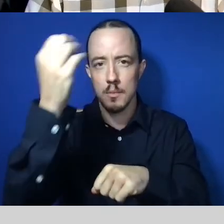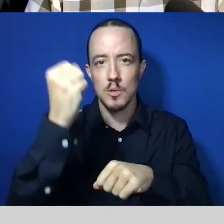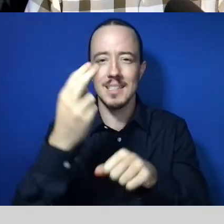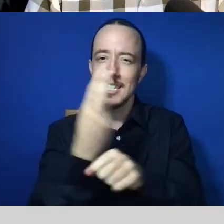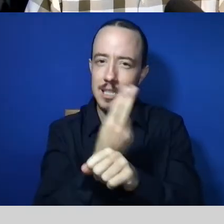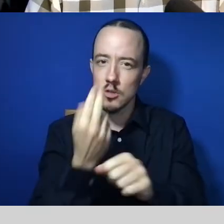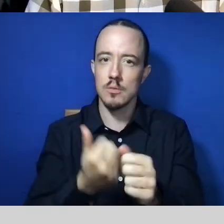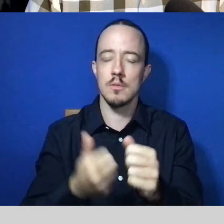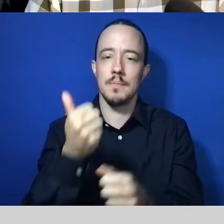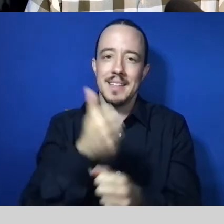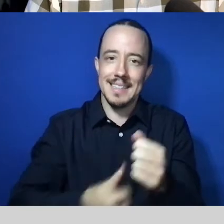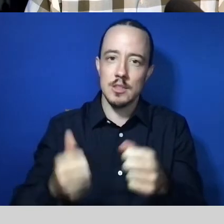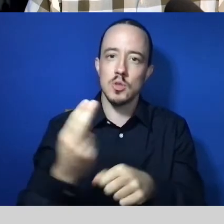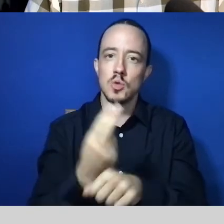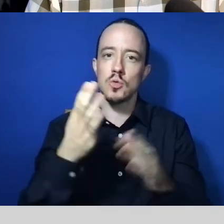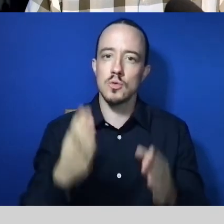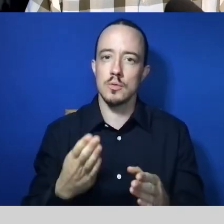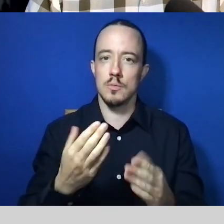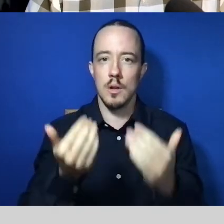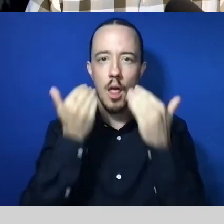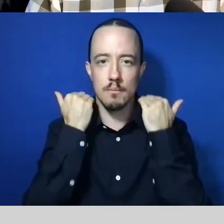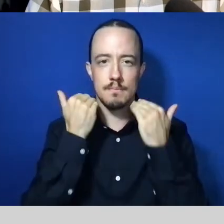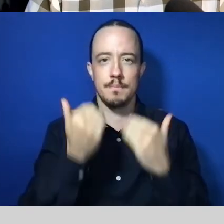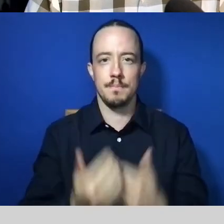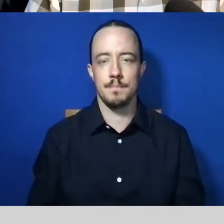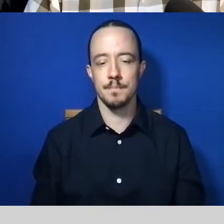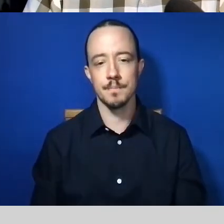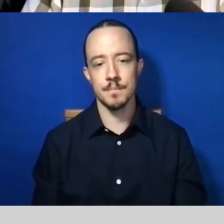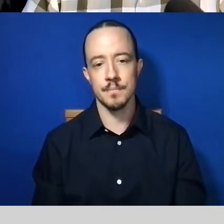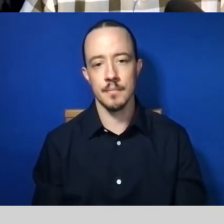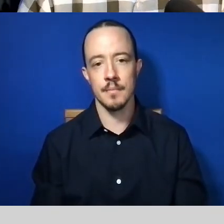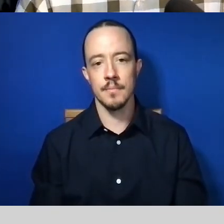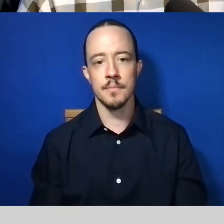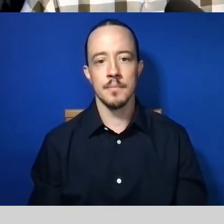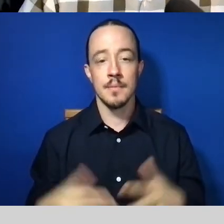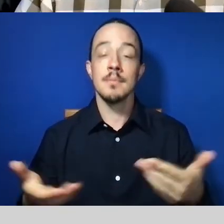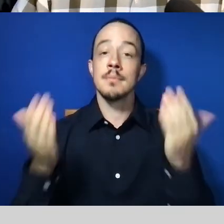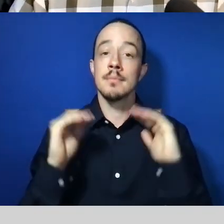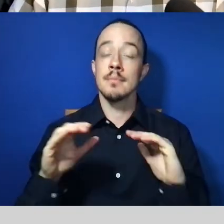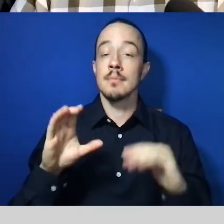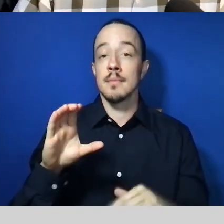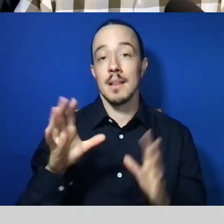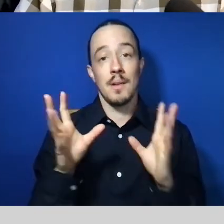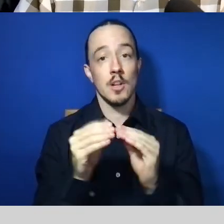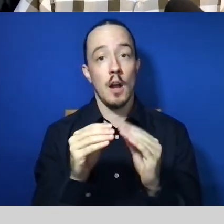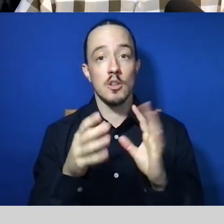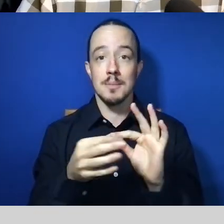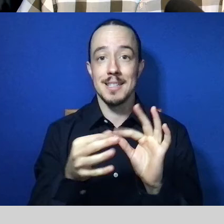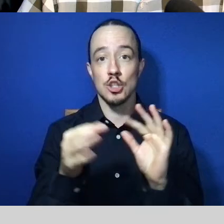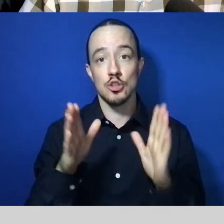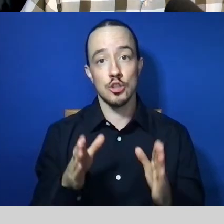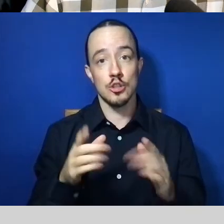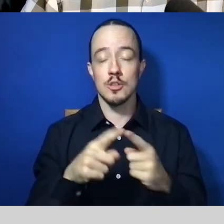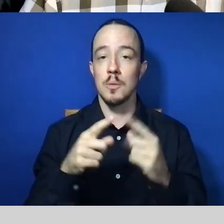We also have our conference messenger. So as the conference is going on, people can message through Slack.